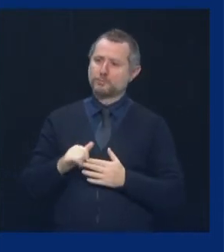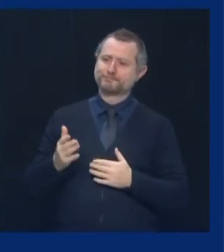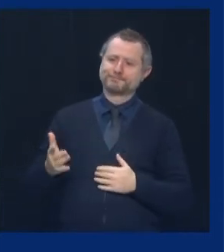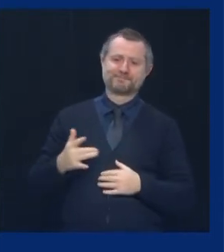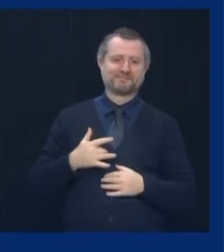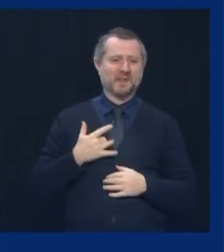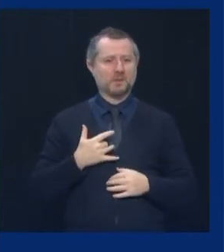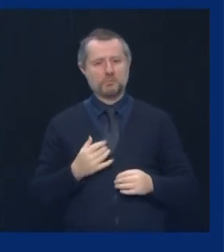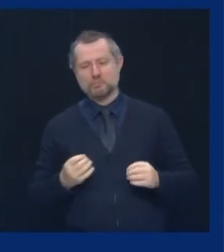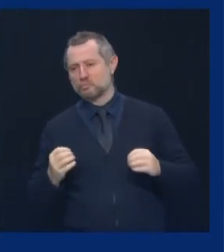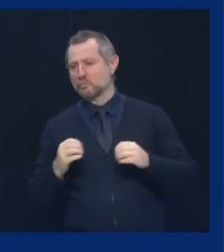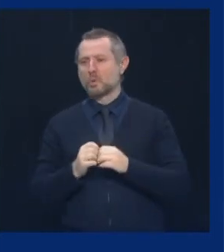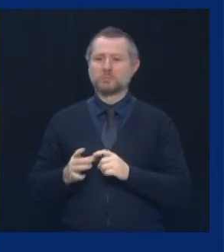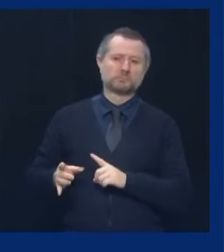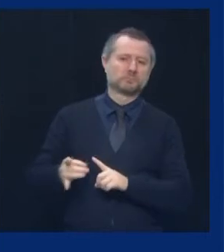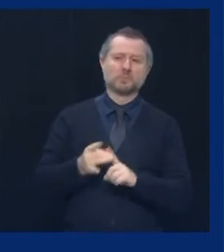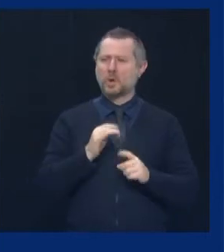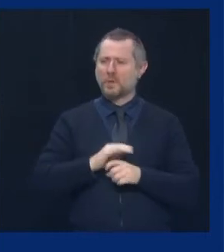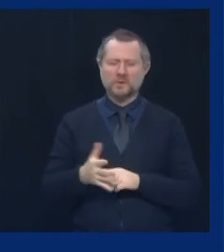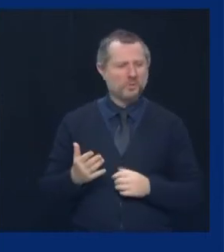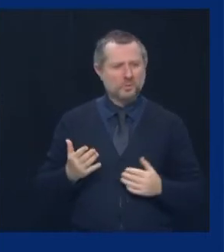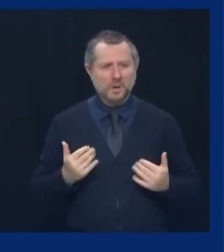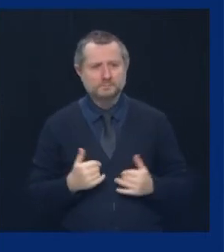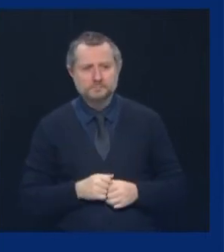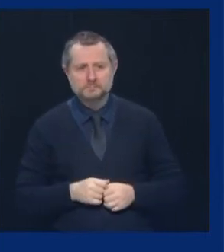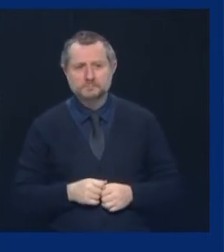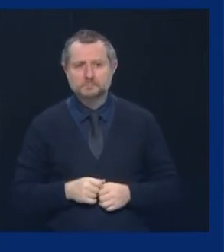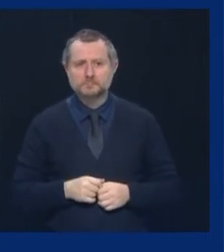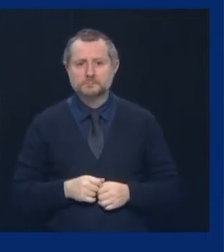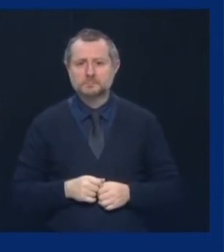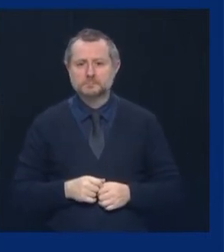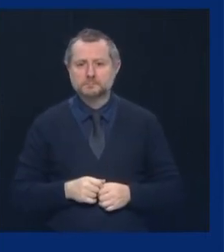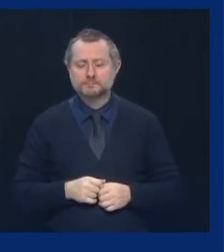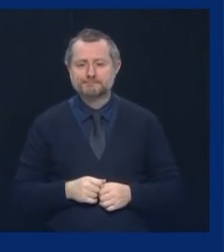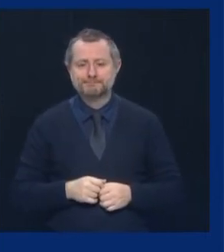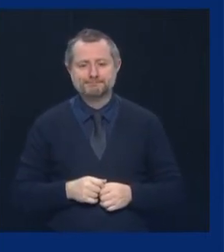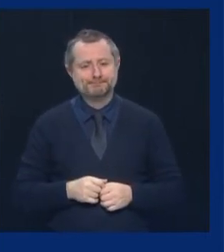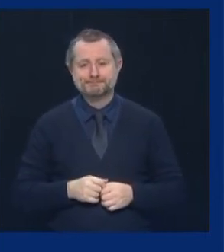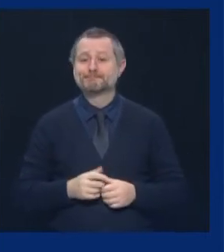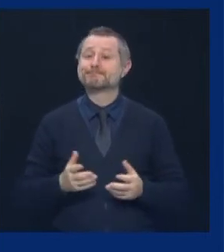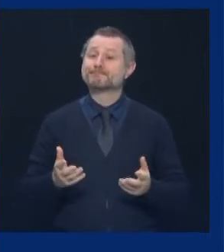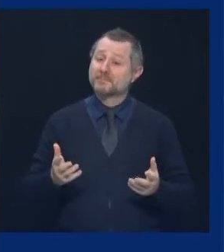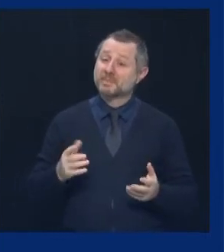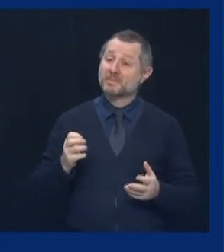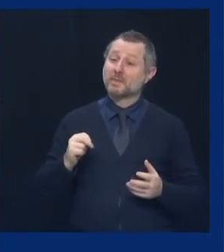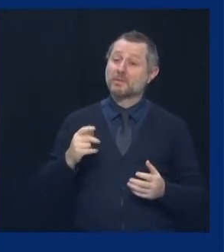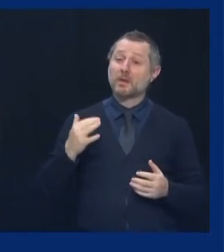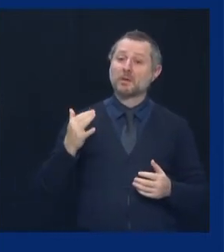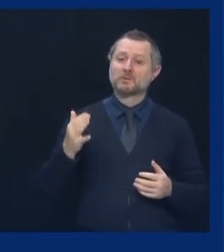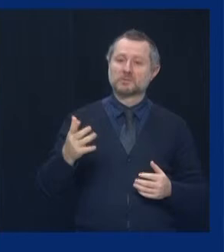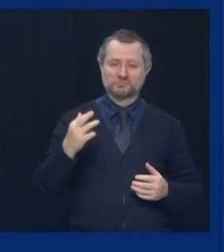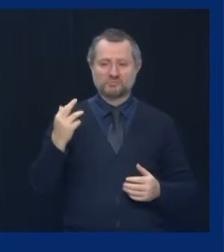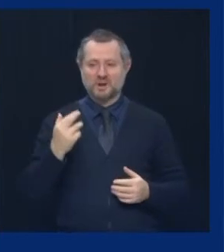WAS SOMETHING ABOUT NEW YORK THAT MADE IT SUSCEPTIBLE TO